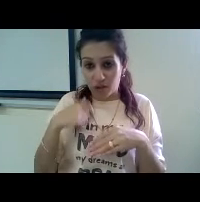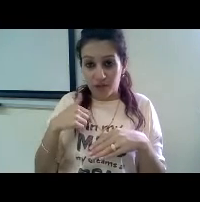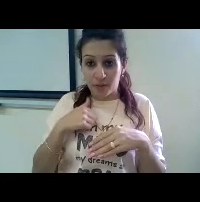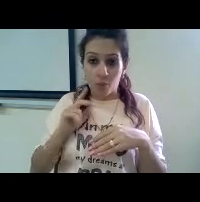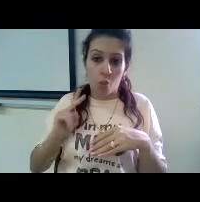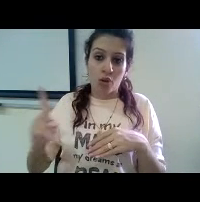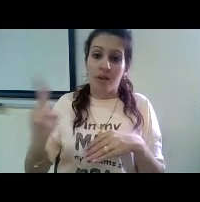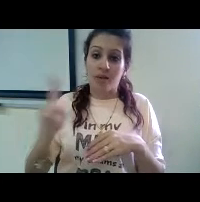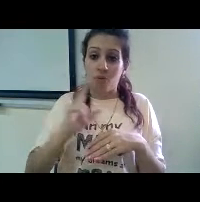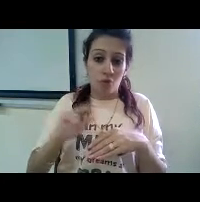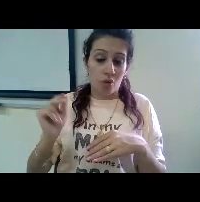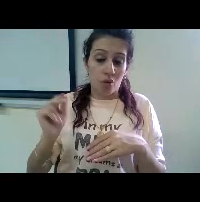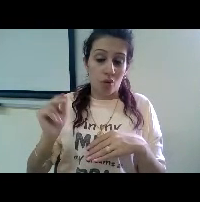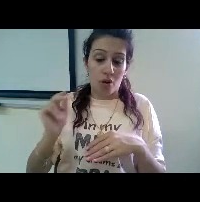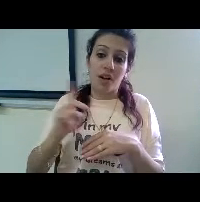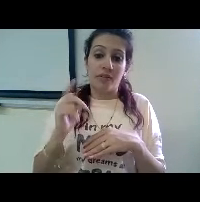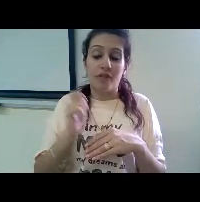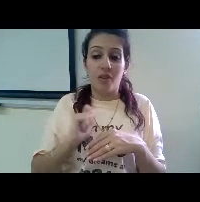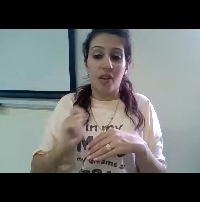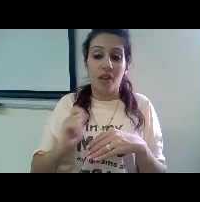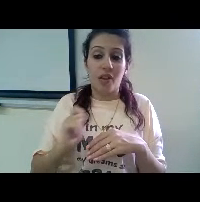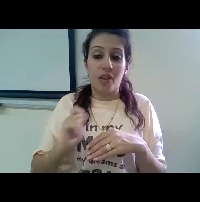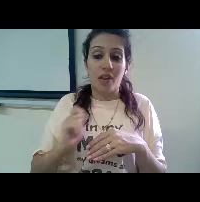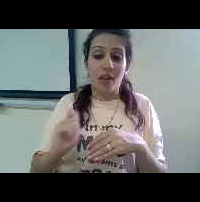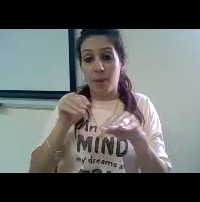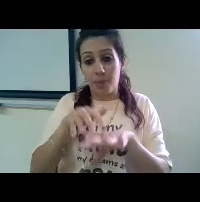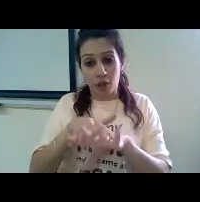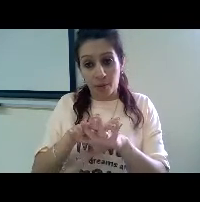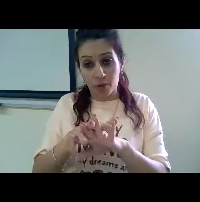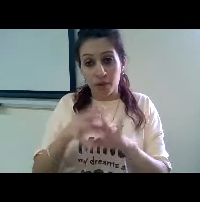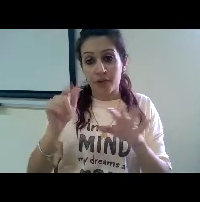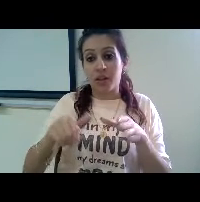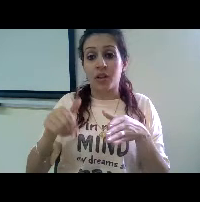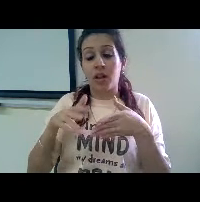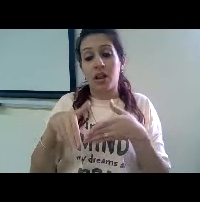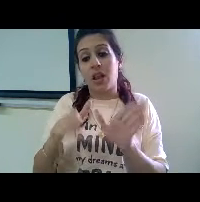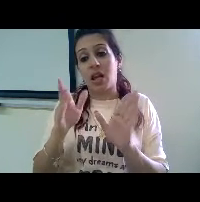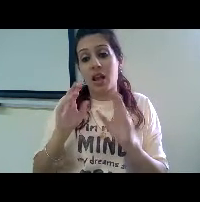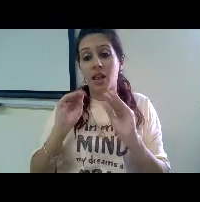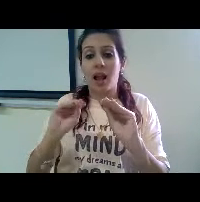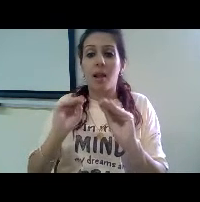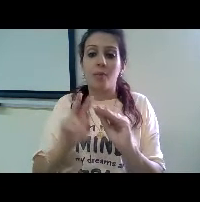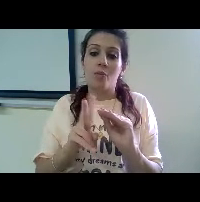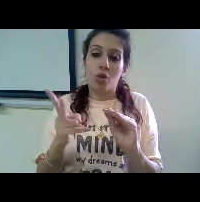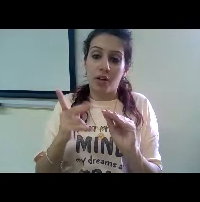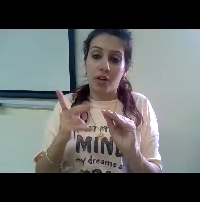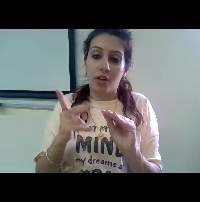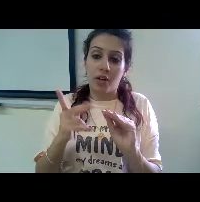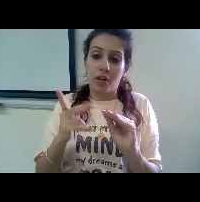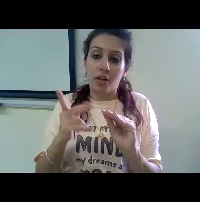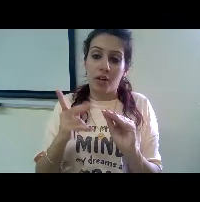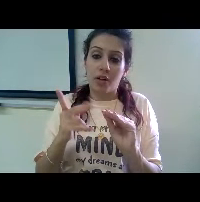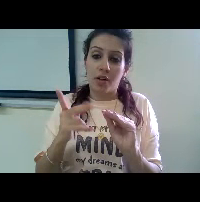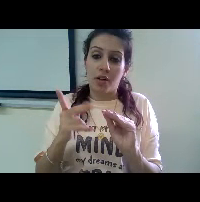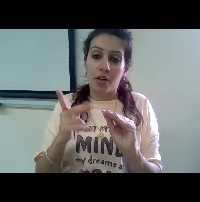in relation to students with disabilities as you can see in the figure. The ministry's vision